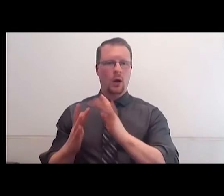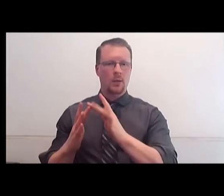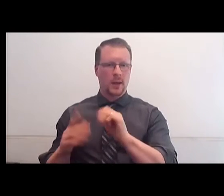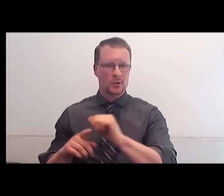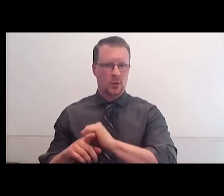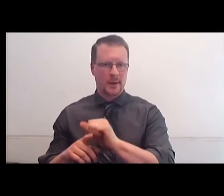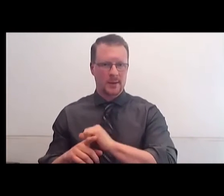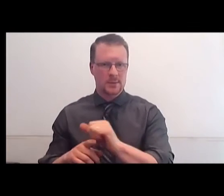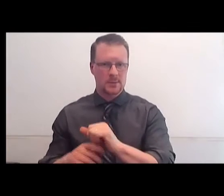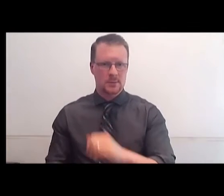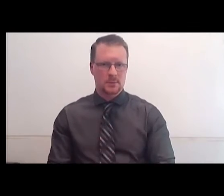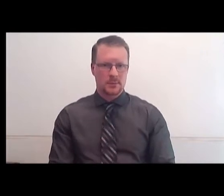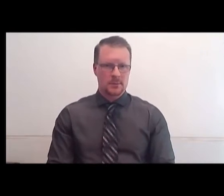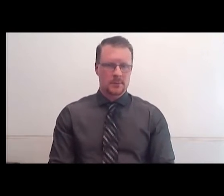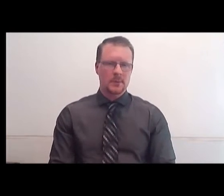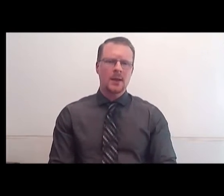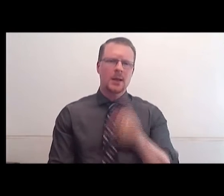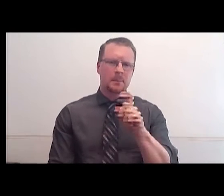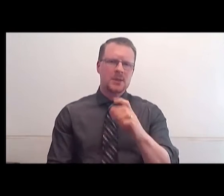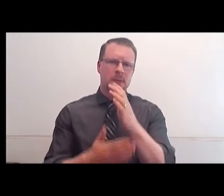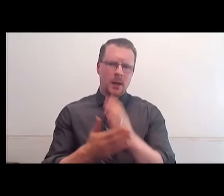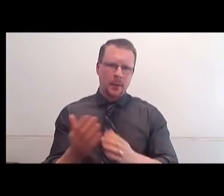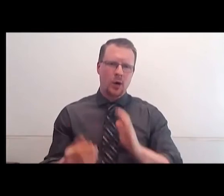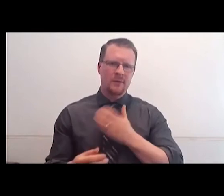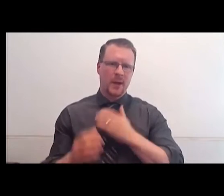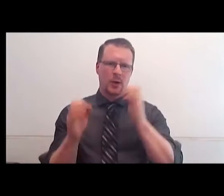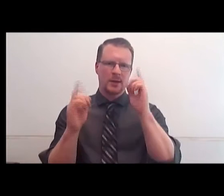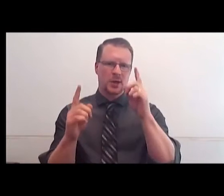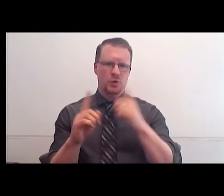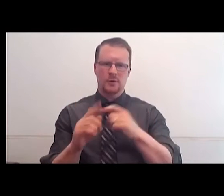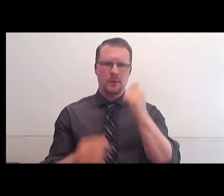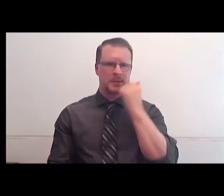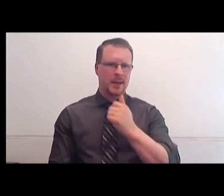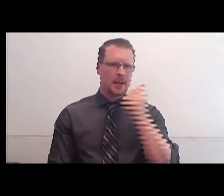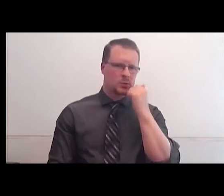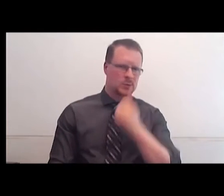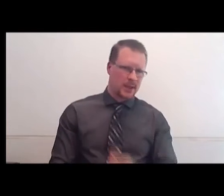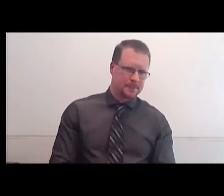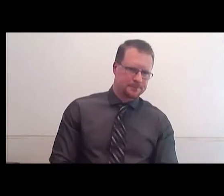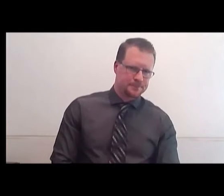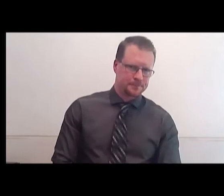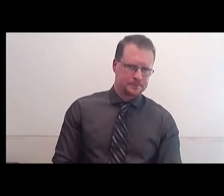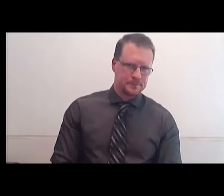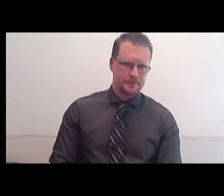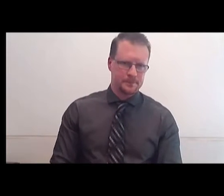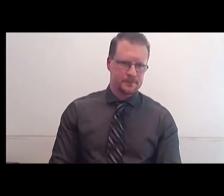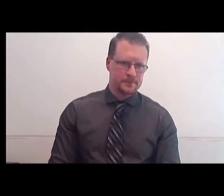look at the clinical environment and make sure that the information that we're including is not just in